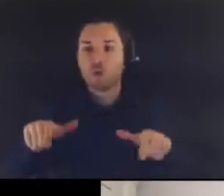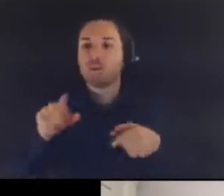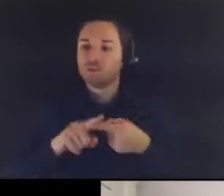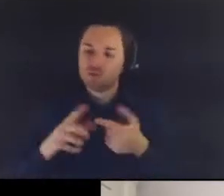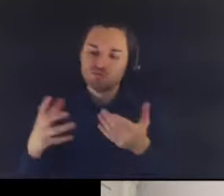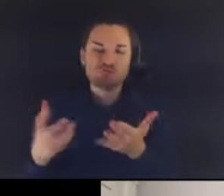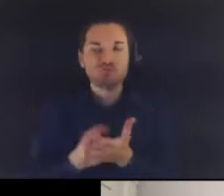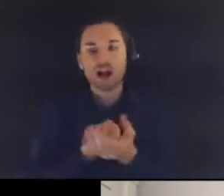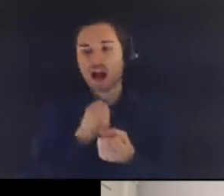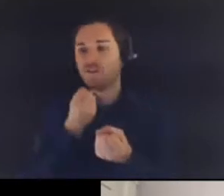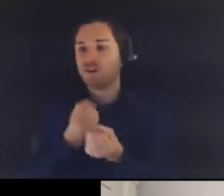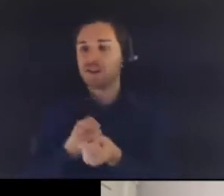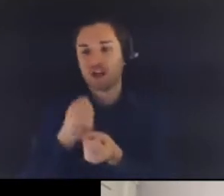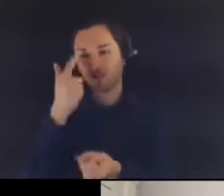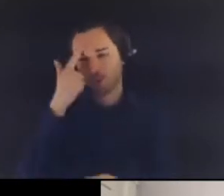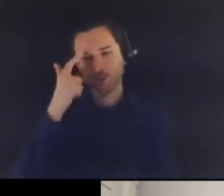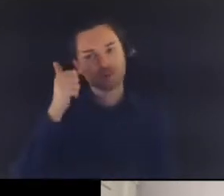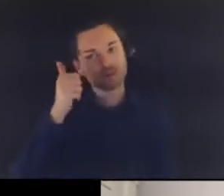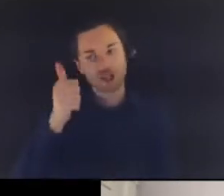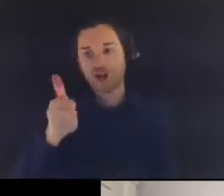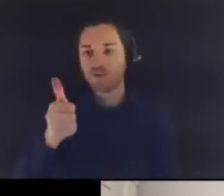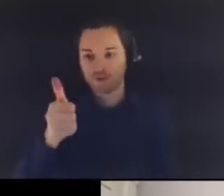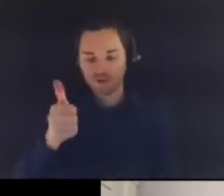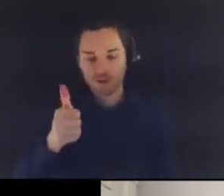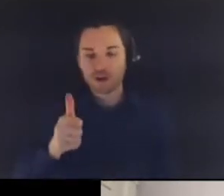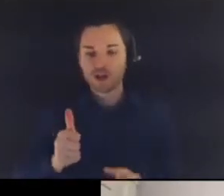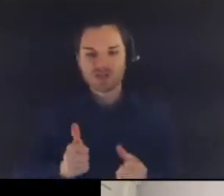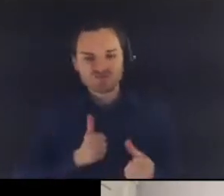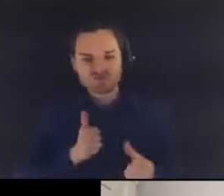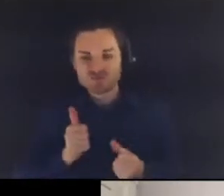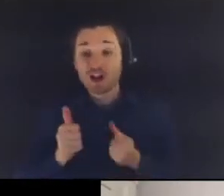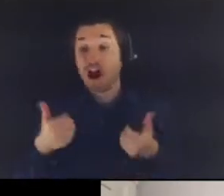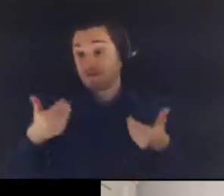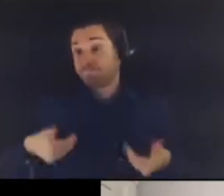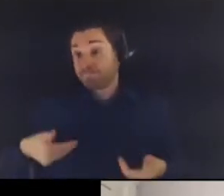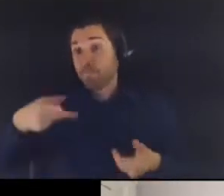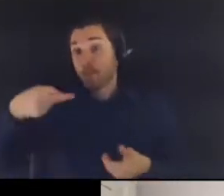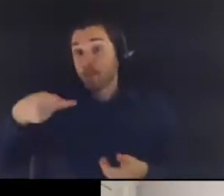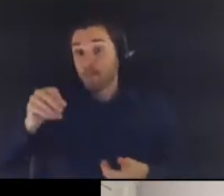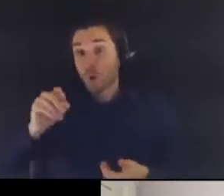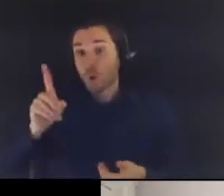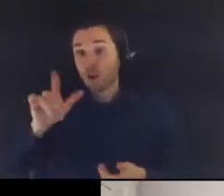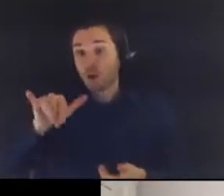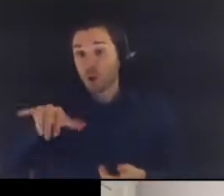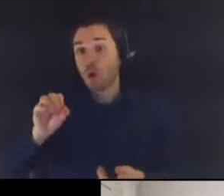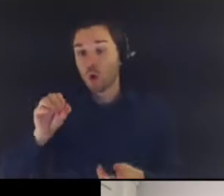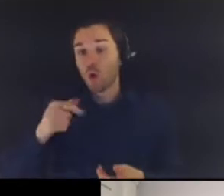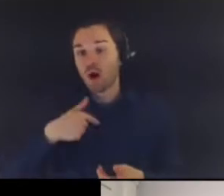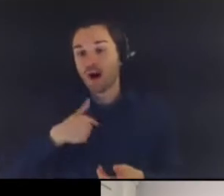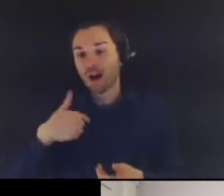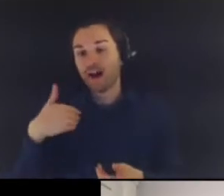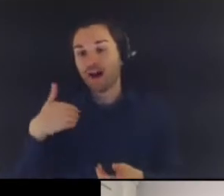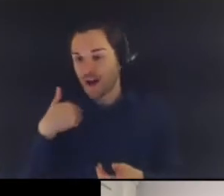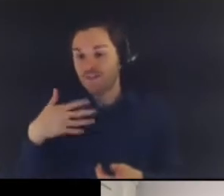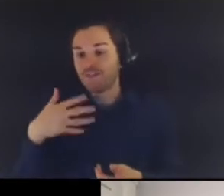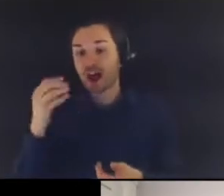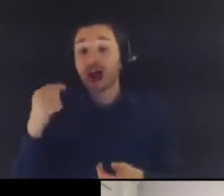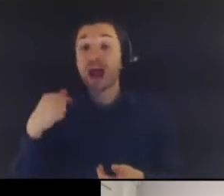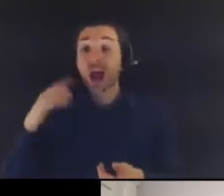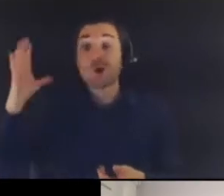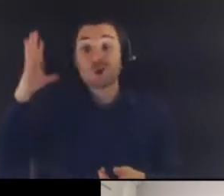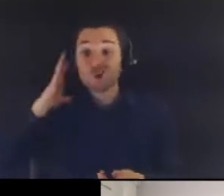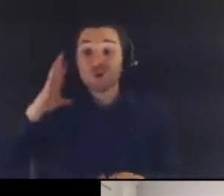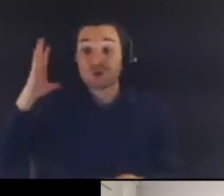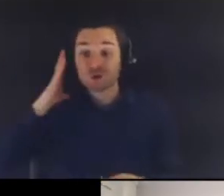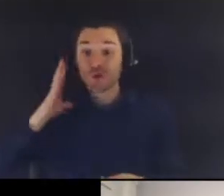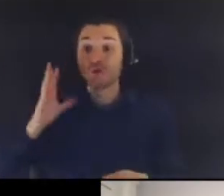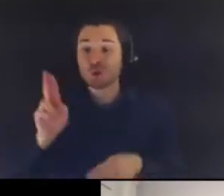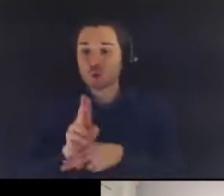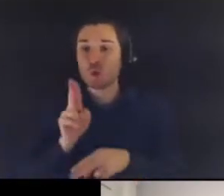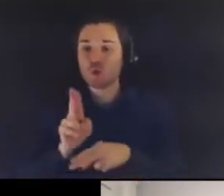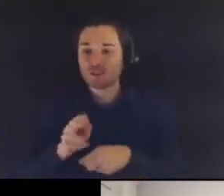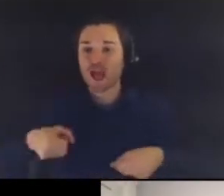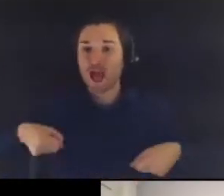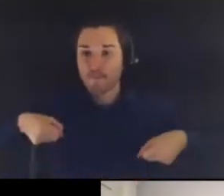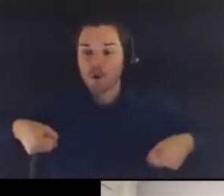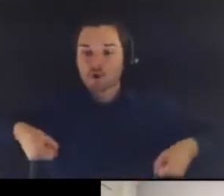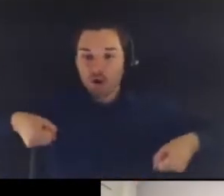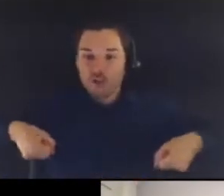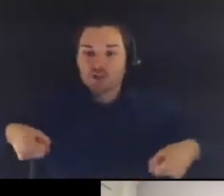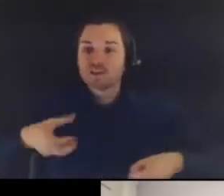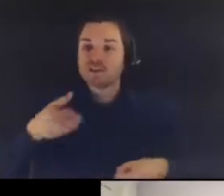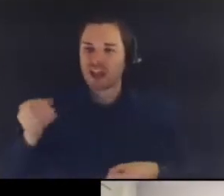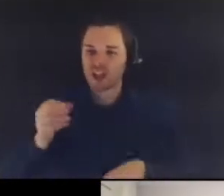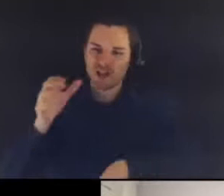I have polio and I use two elbow crutches and a brace, and I always want to talk about